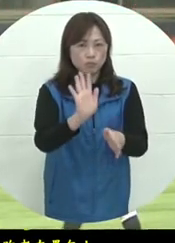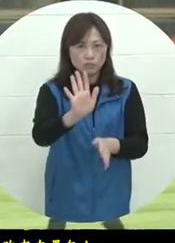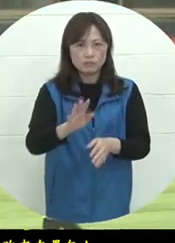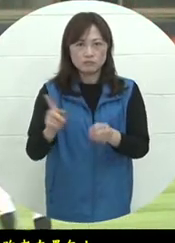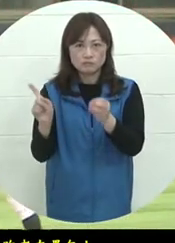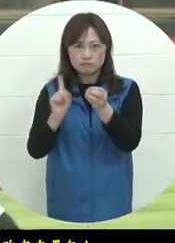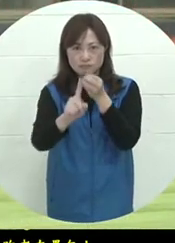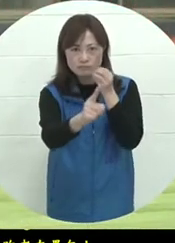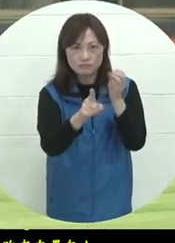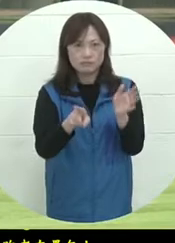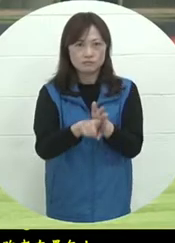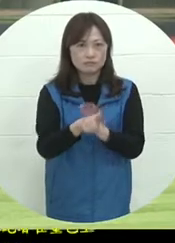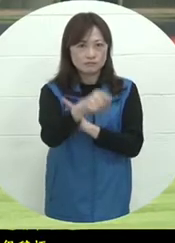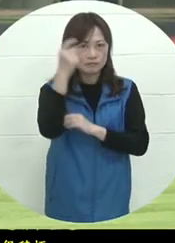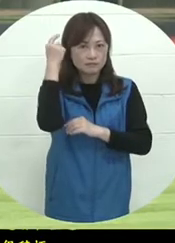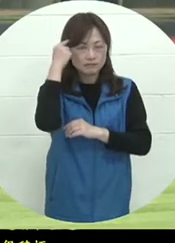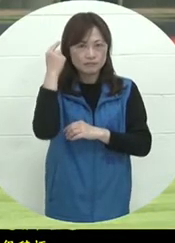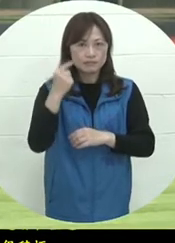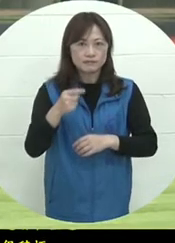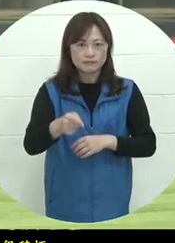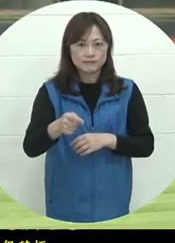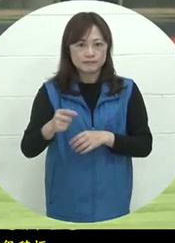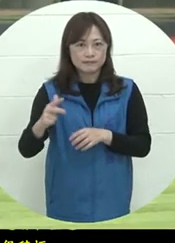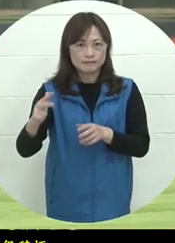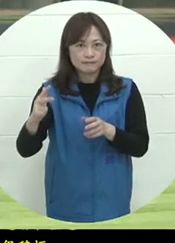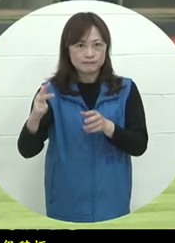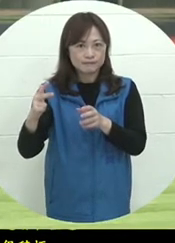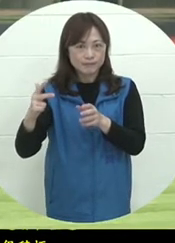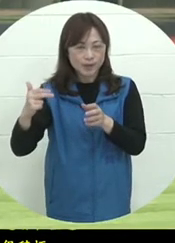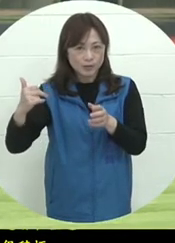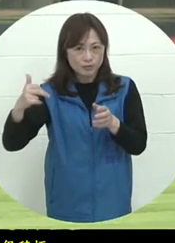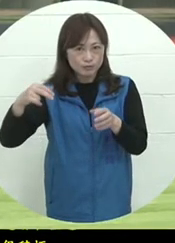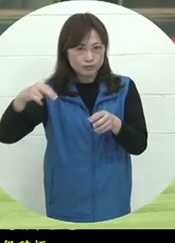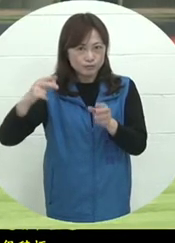we have seen that he has already slid into the third base bag by diving with his head.